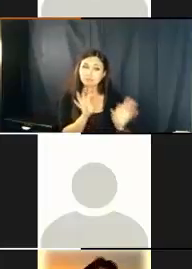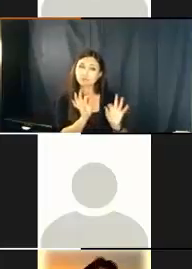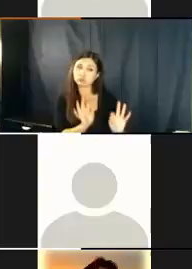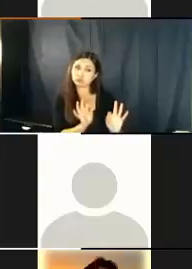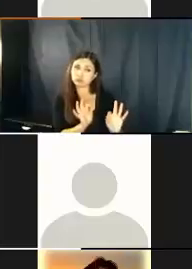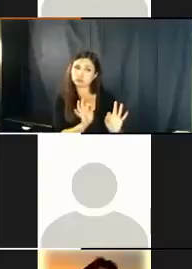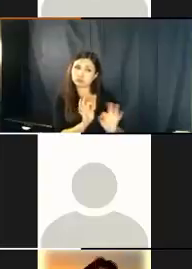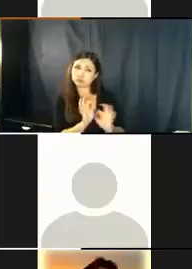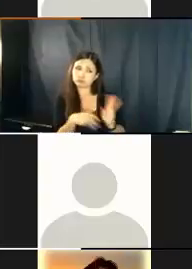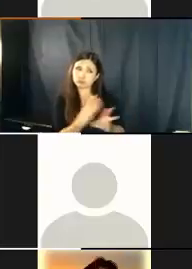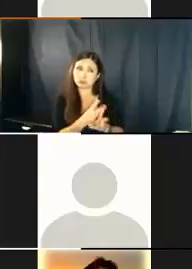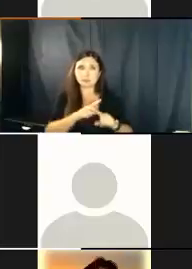know it is the teacher building everything.